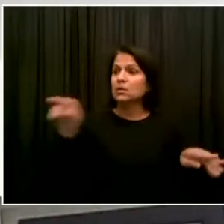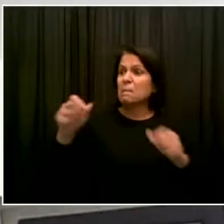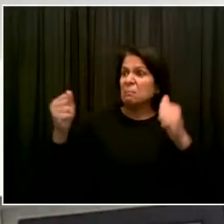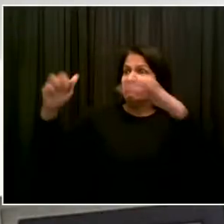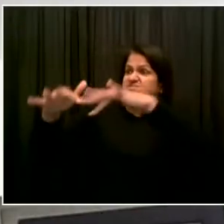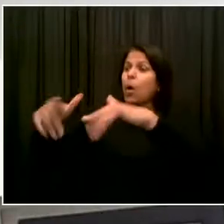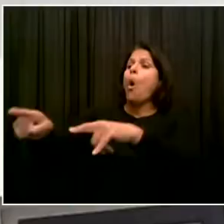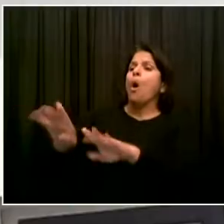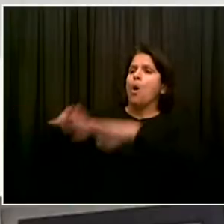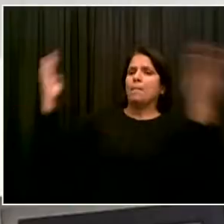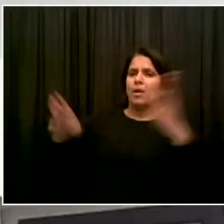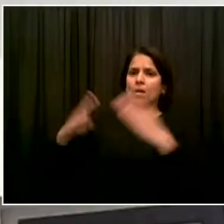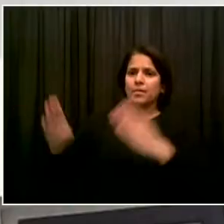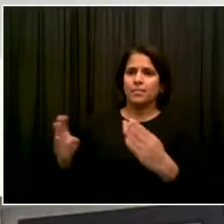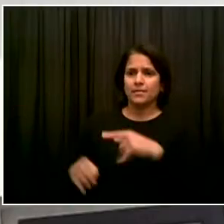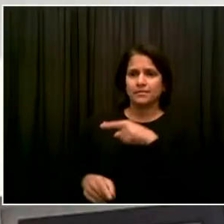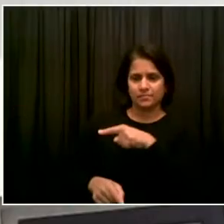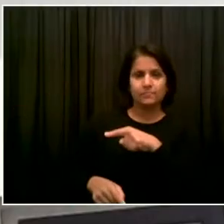DEMAND AND THAT IS PART OF THE MODEL.